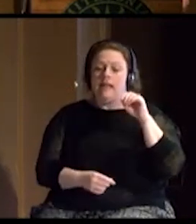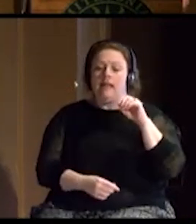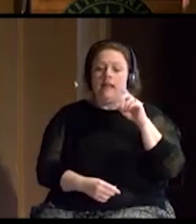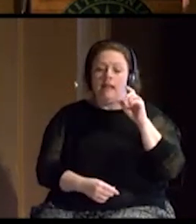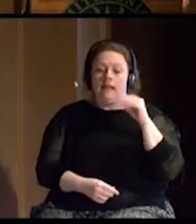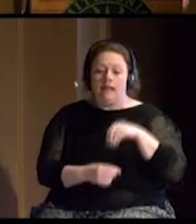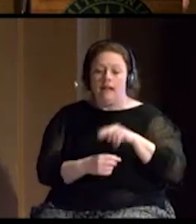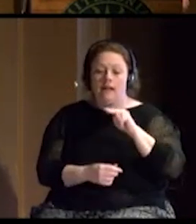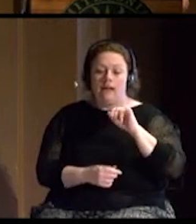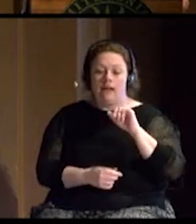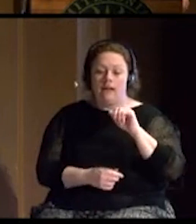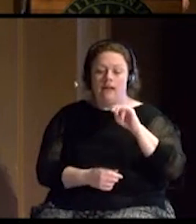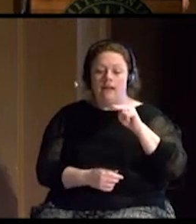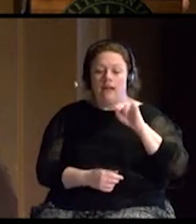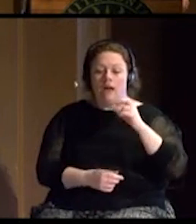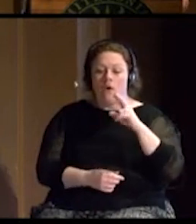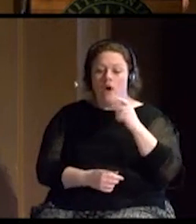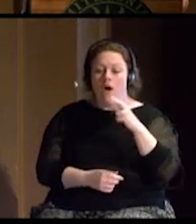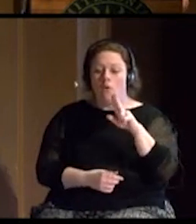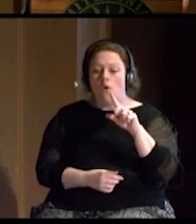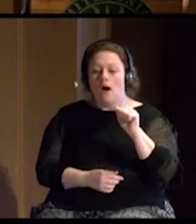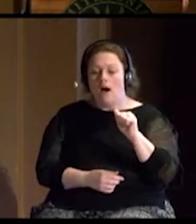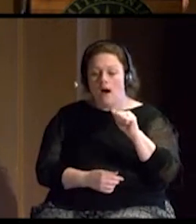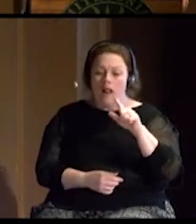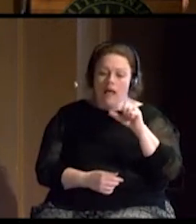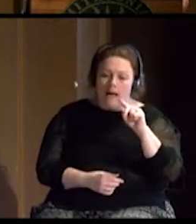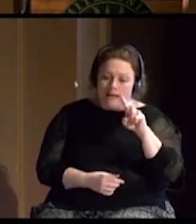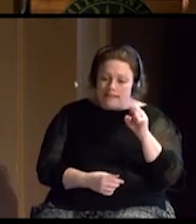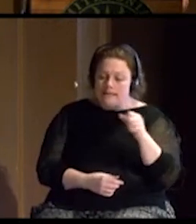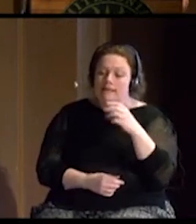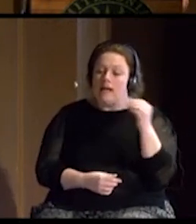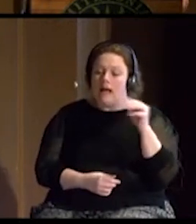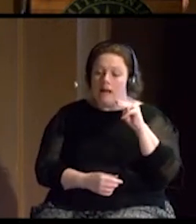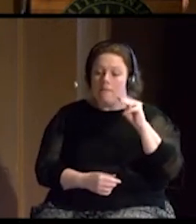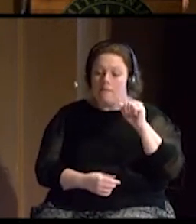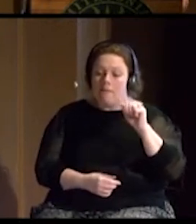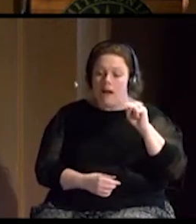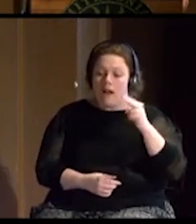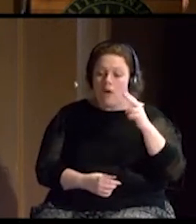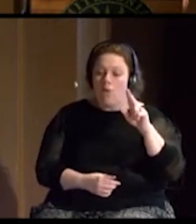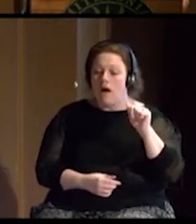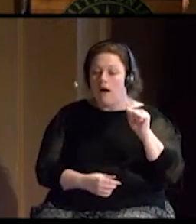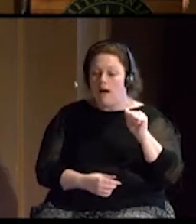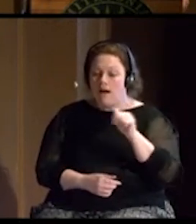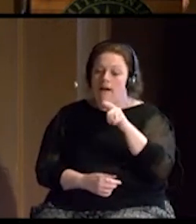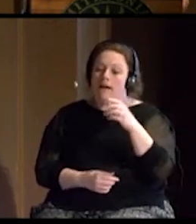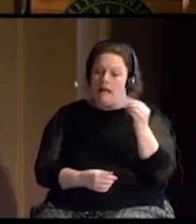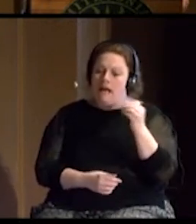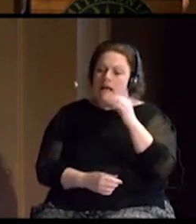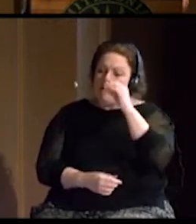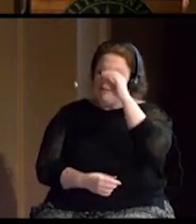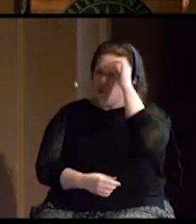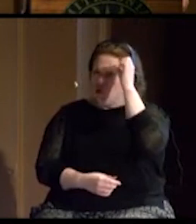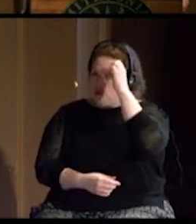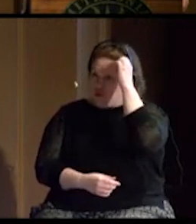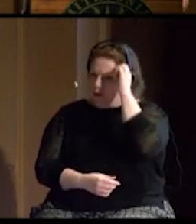In all these lakes, again, sympatrical issues also reveal strong divergences along this vertical axis in the water column.